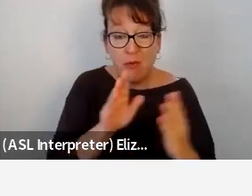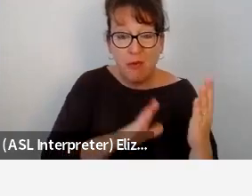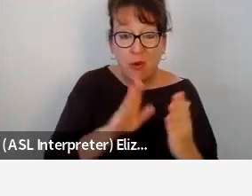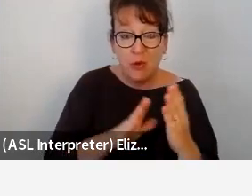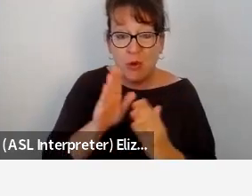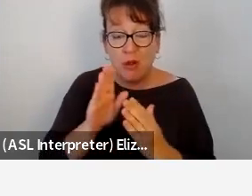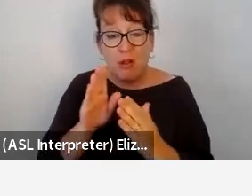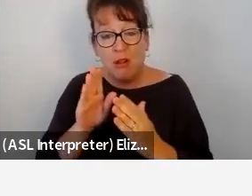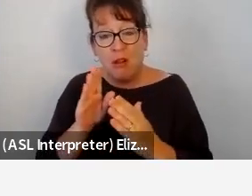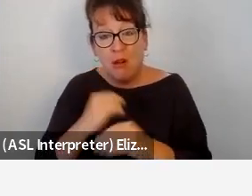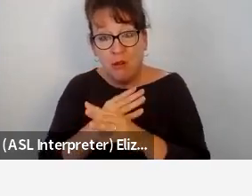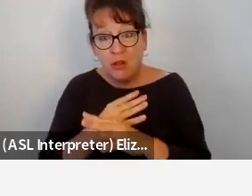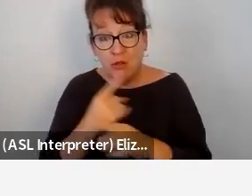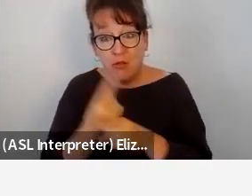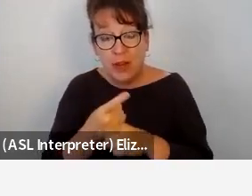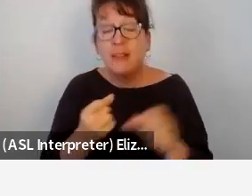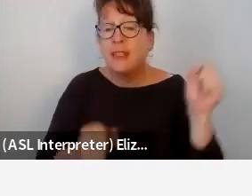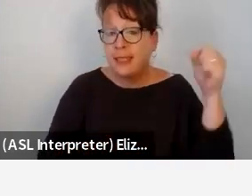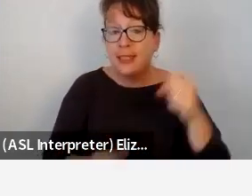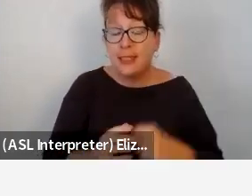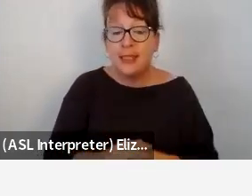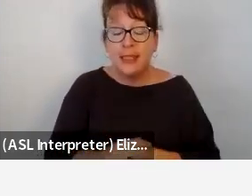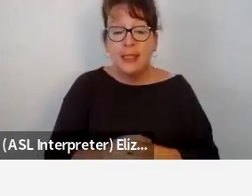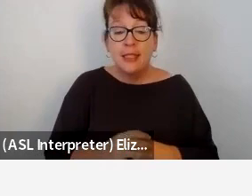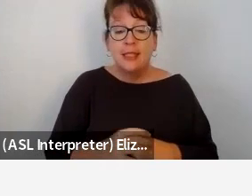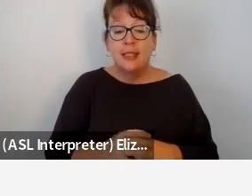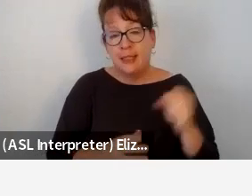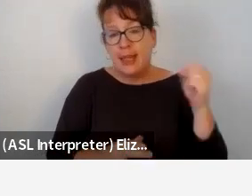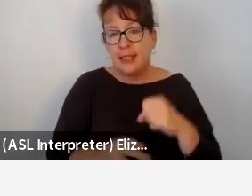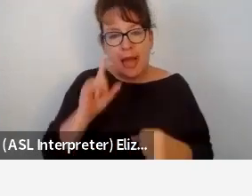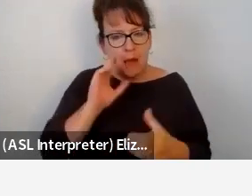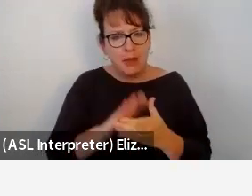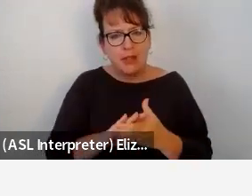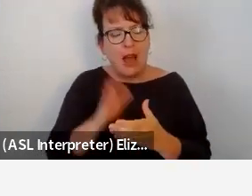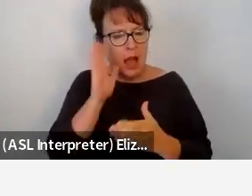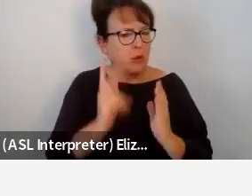the cost of planning activities really vary, but we wanted to provide our applicants flexibility